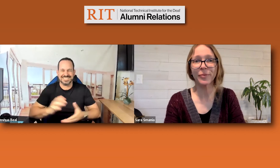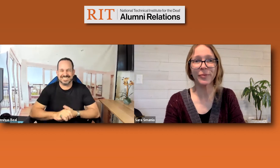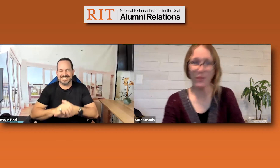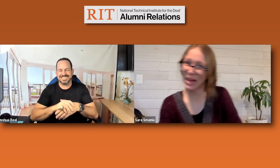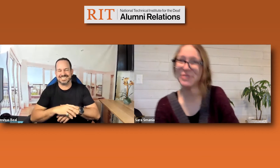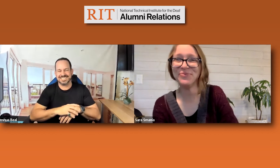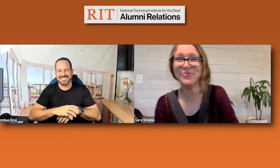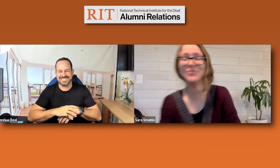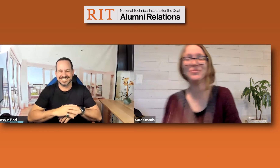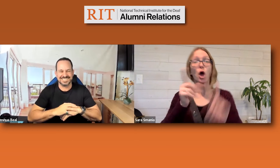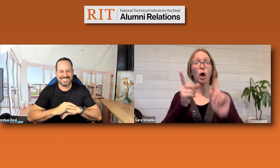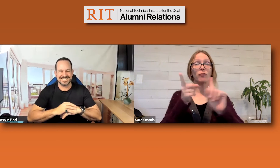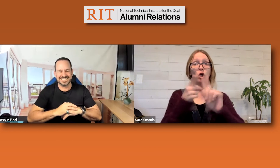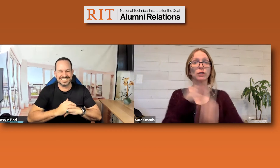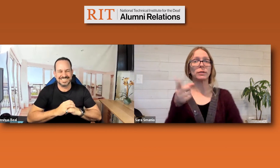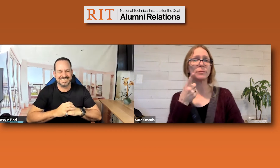Yes. Bring them on.